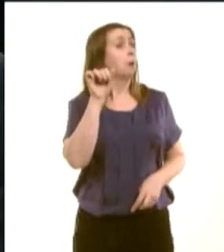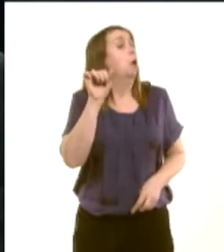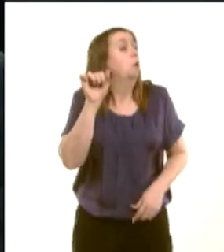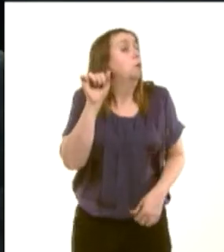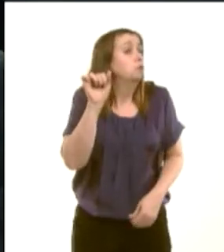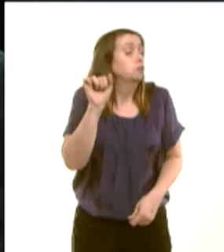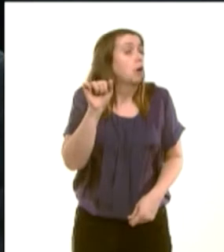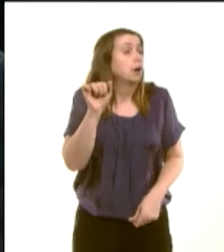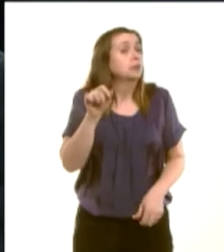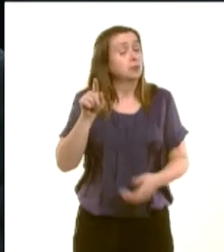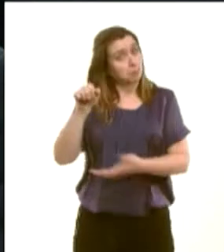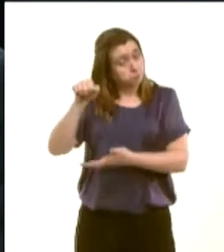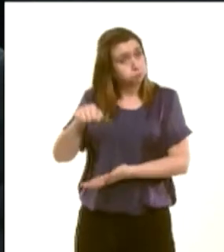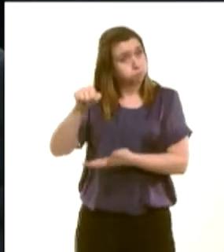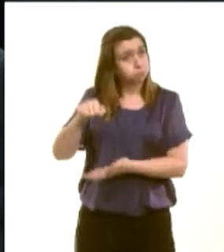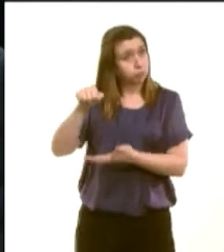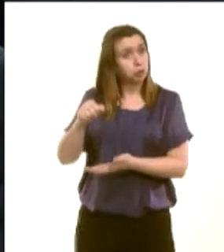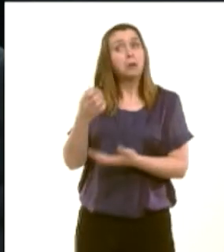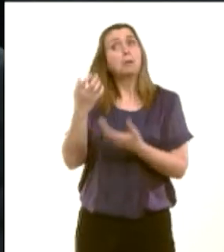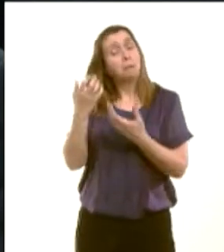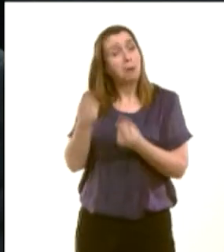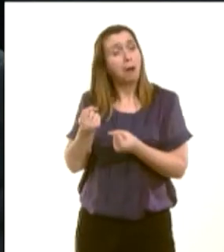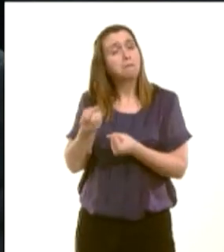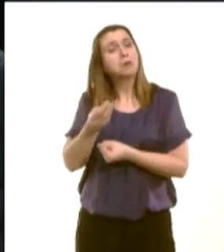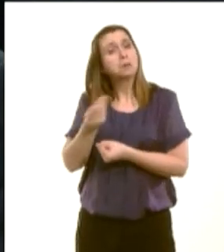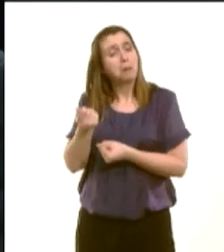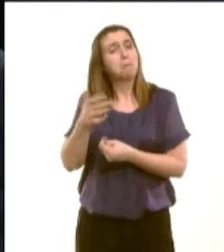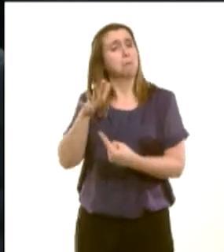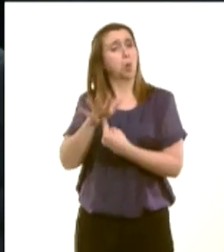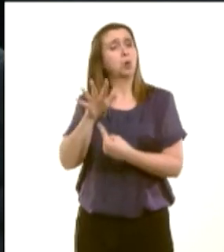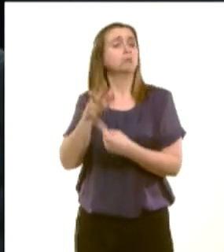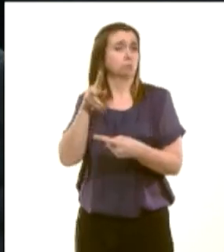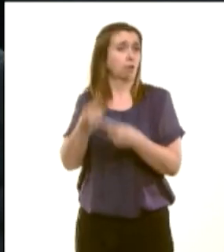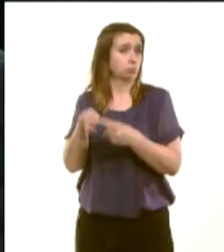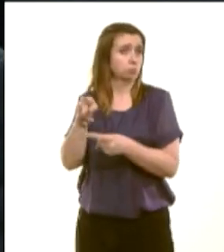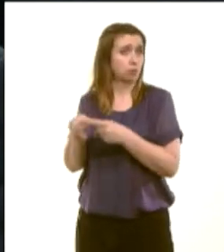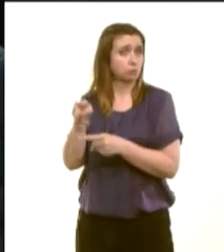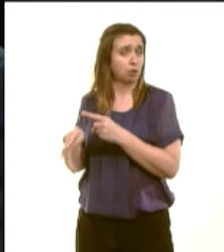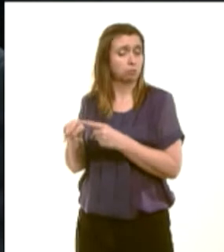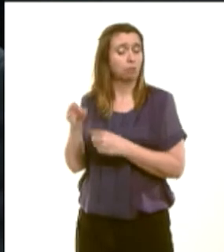that this budget does indeed contain a number of important cuts for people in Wales. A cut